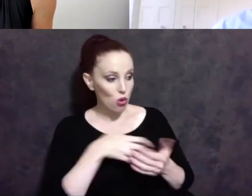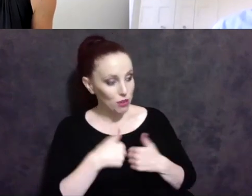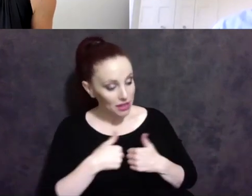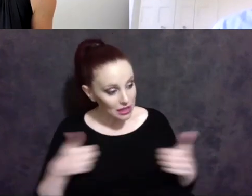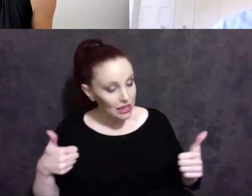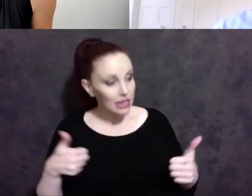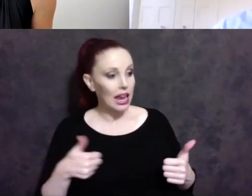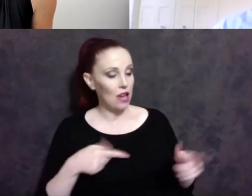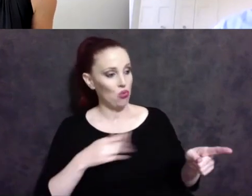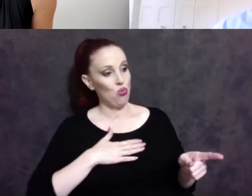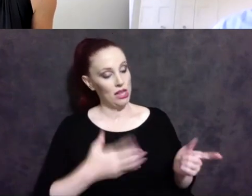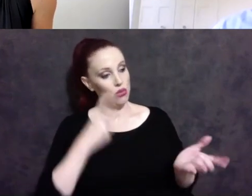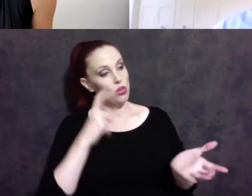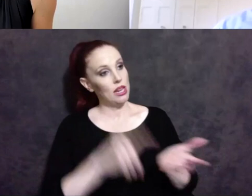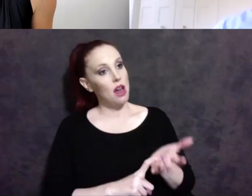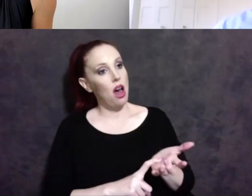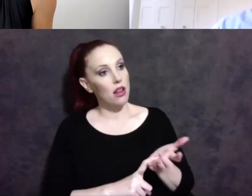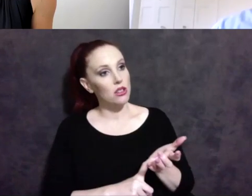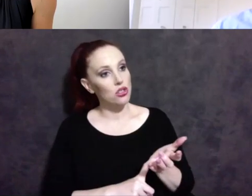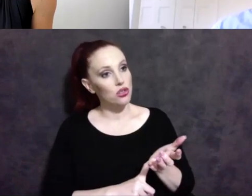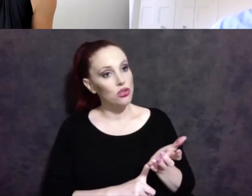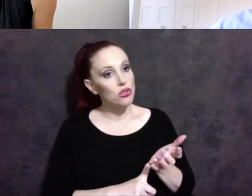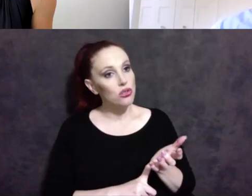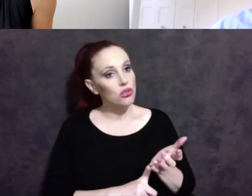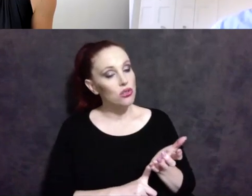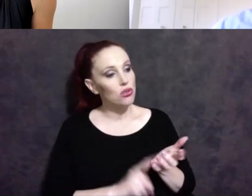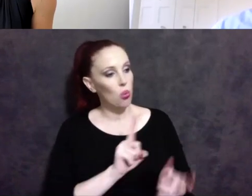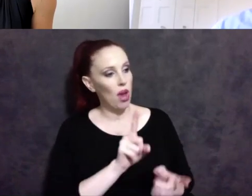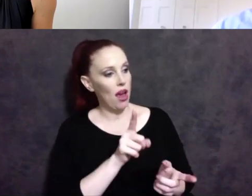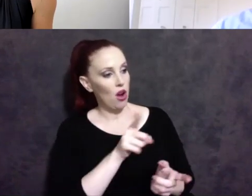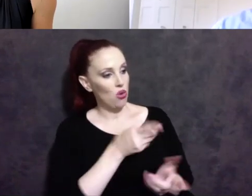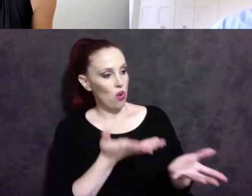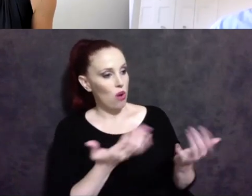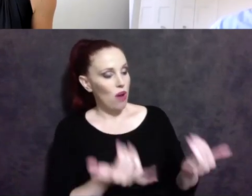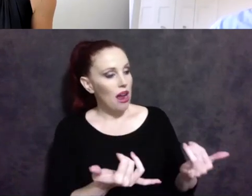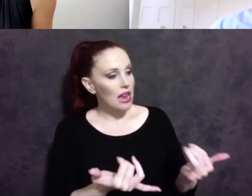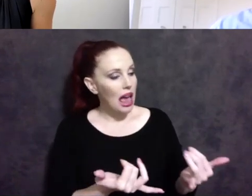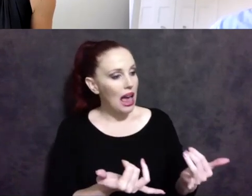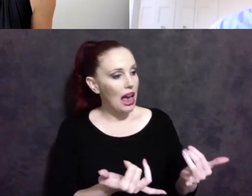to acknowledge, you know, kind of where you are. It is not actually common within black